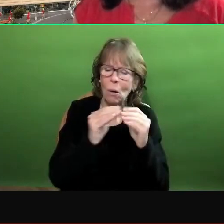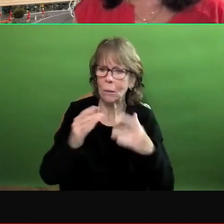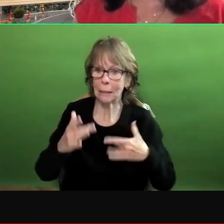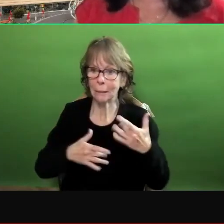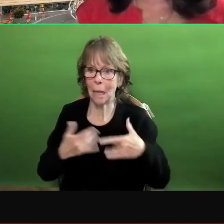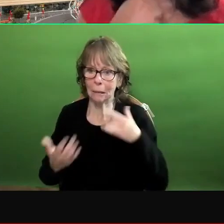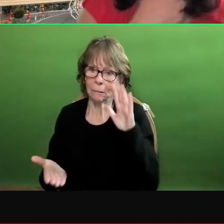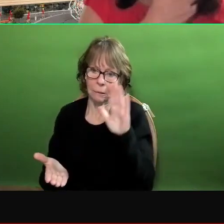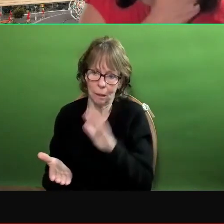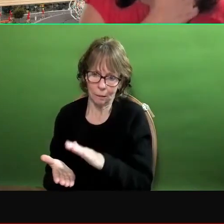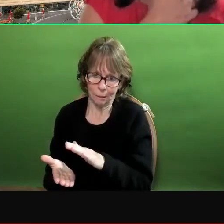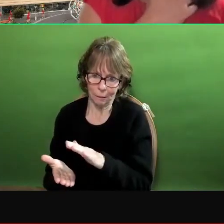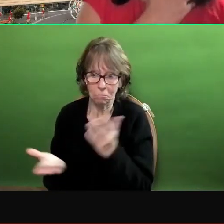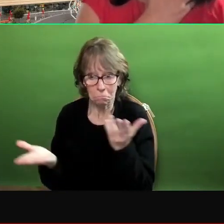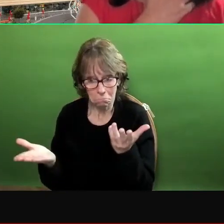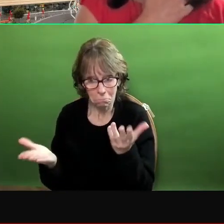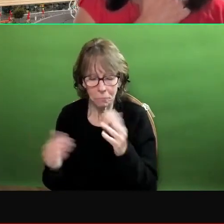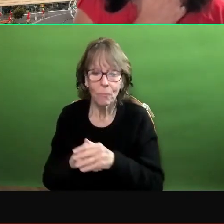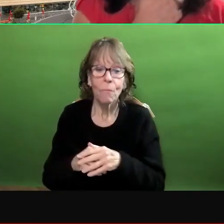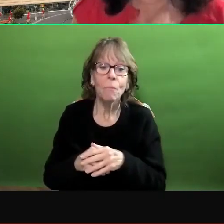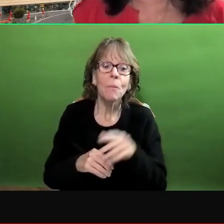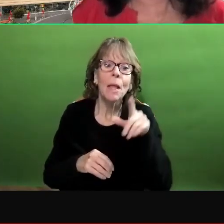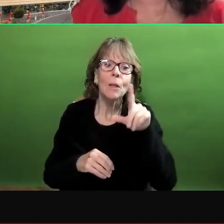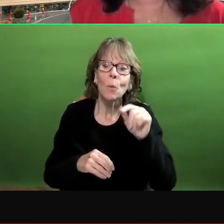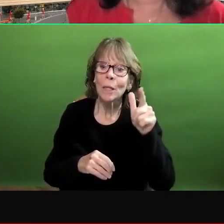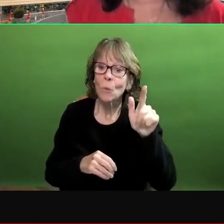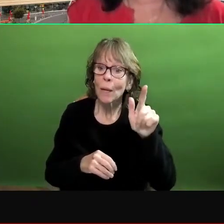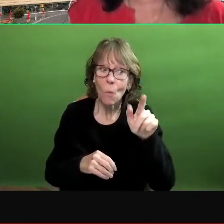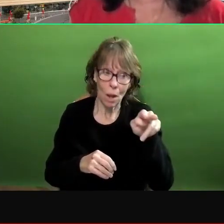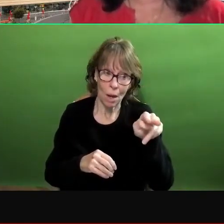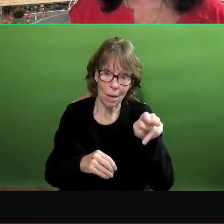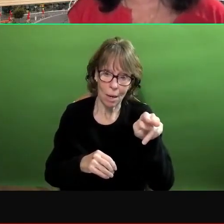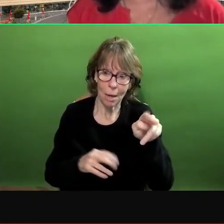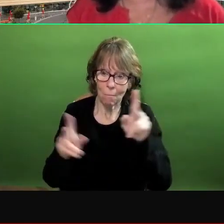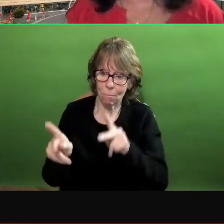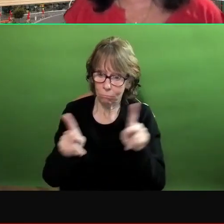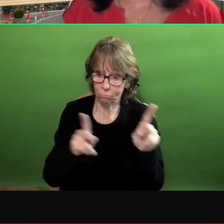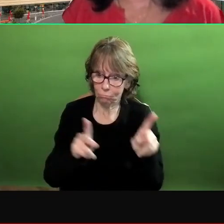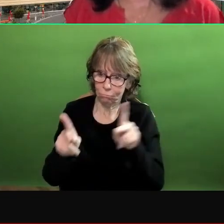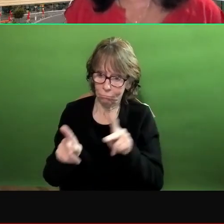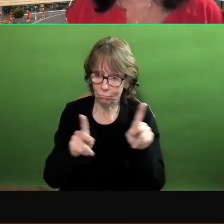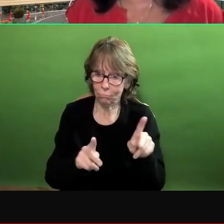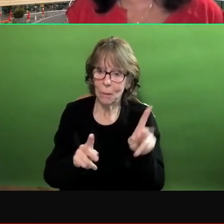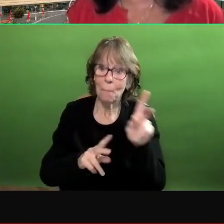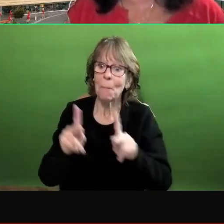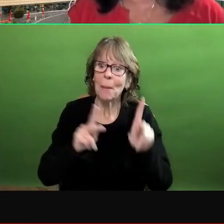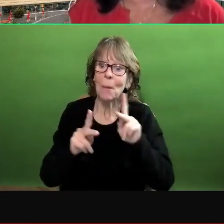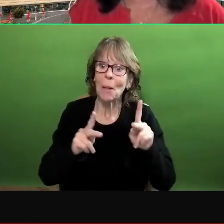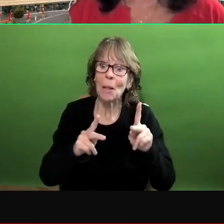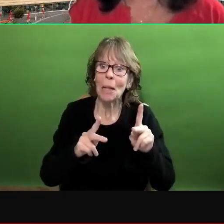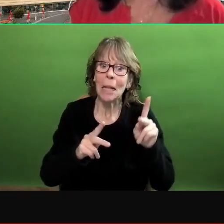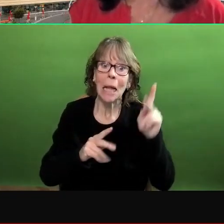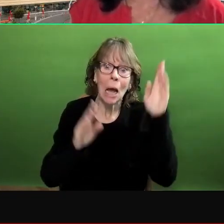in 2021, the proportion of people who are more concerned than excited was 37%.